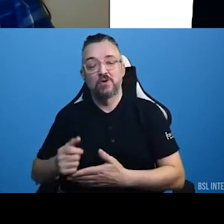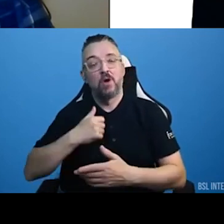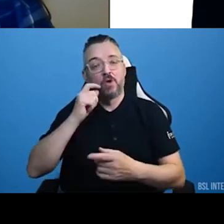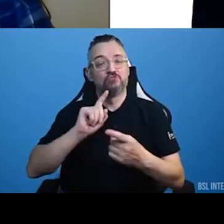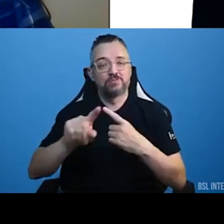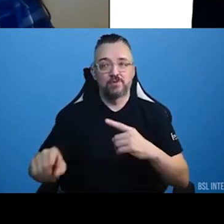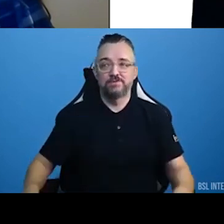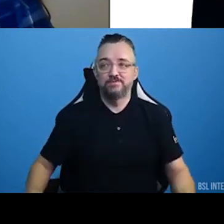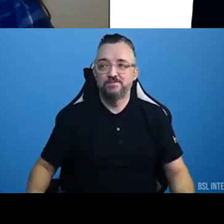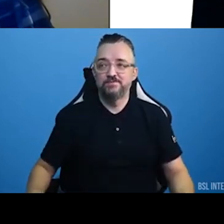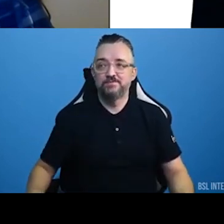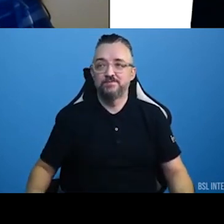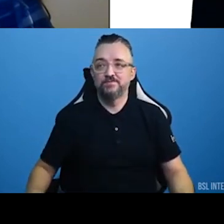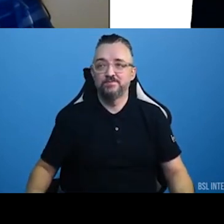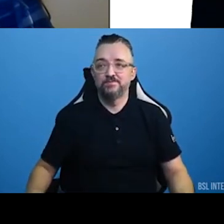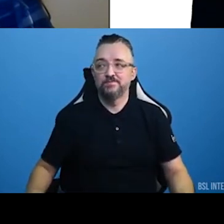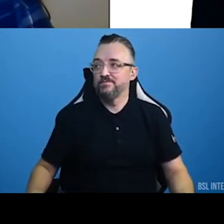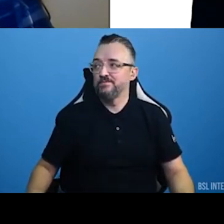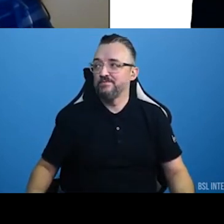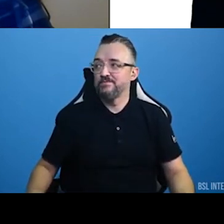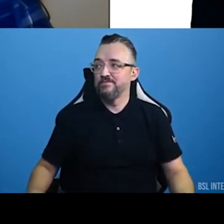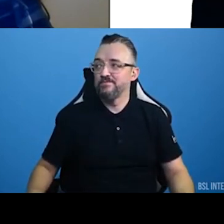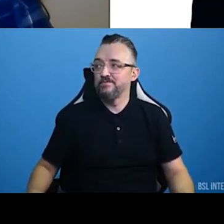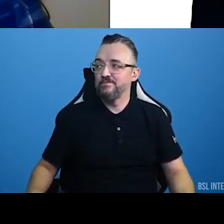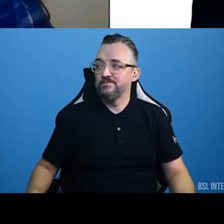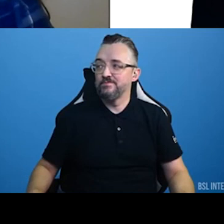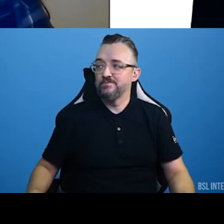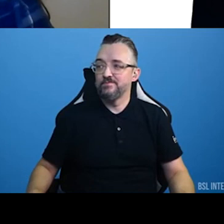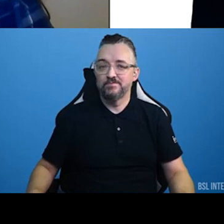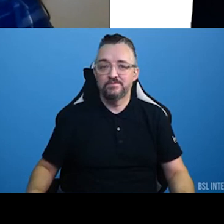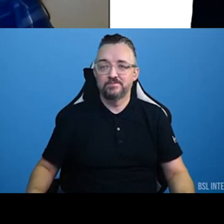but yeah, let's keep everyone included and involved. Yeah, definitely.